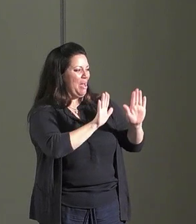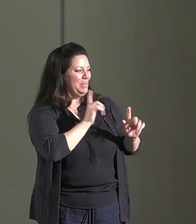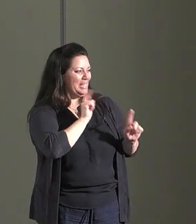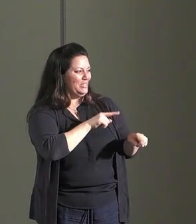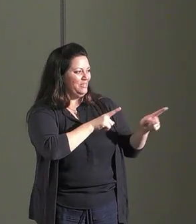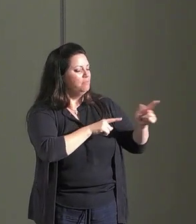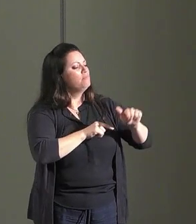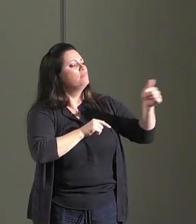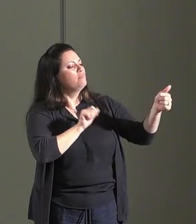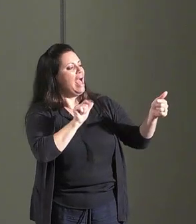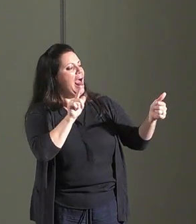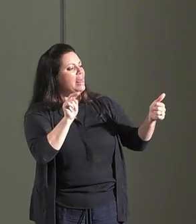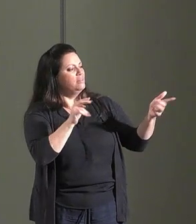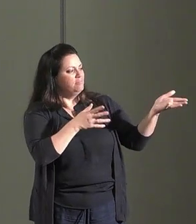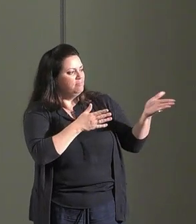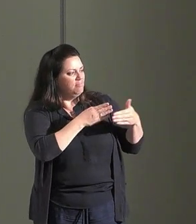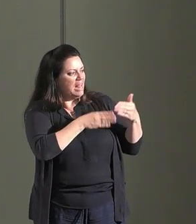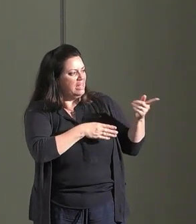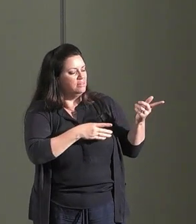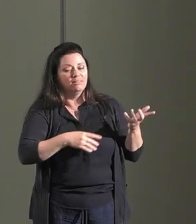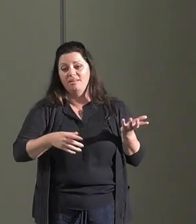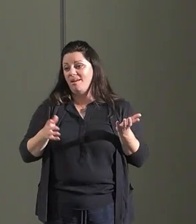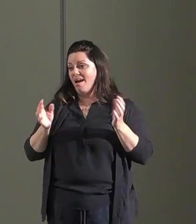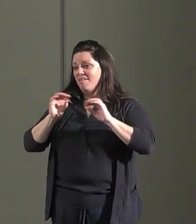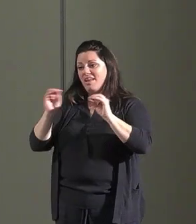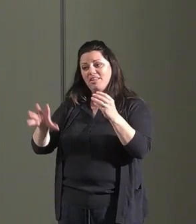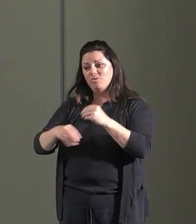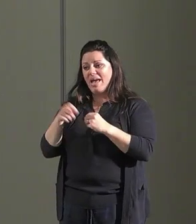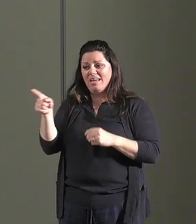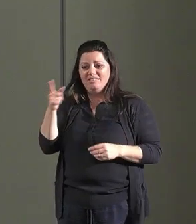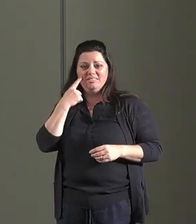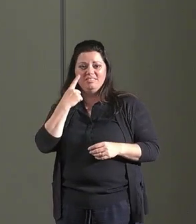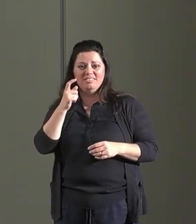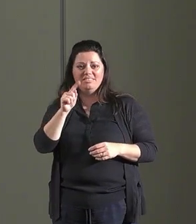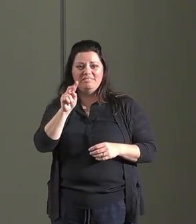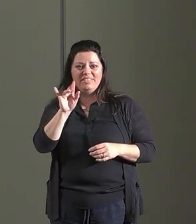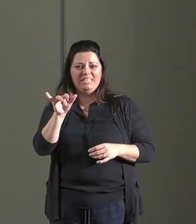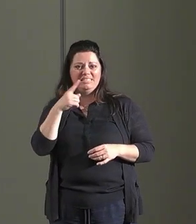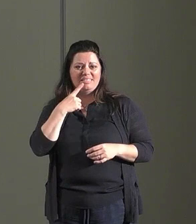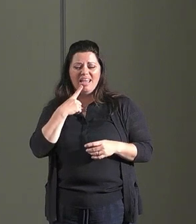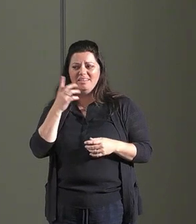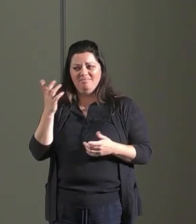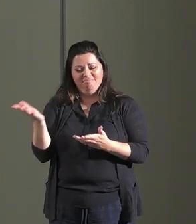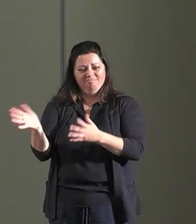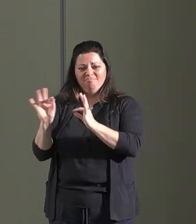I don't have anything to add what Tiffany said that is a good ending point.